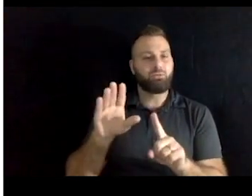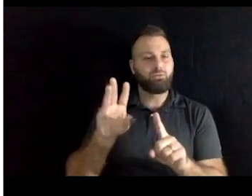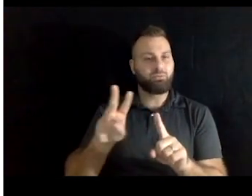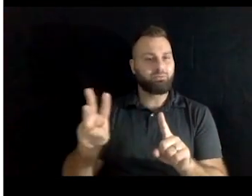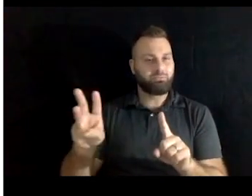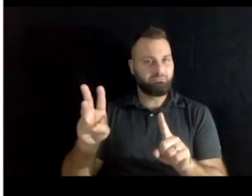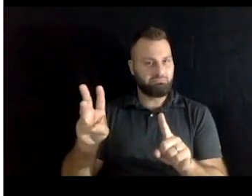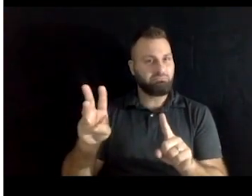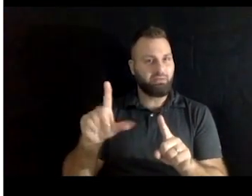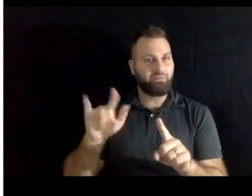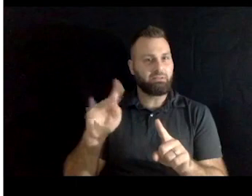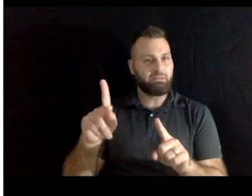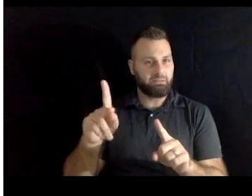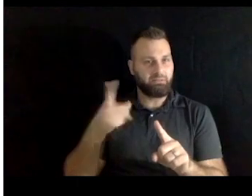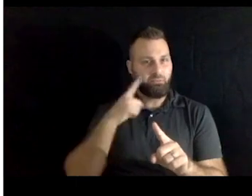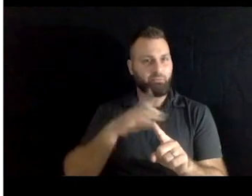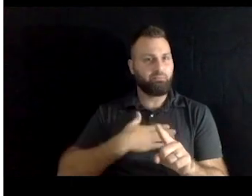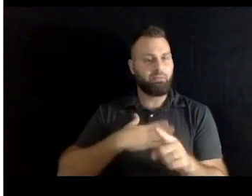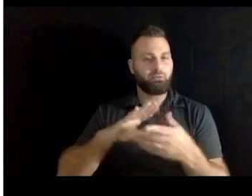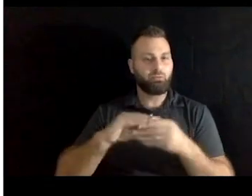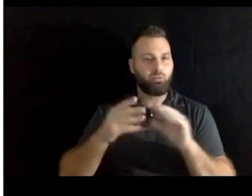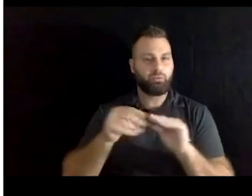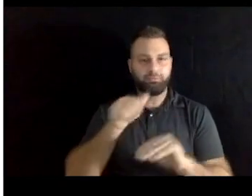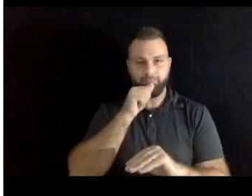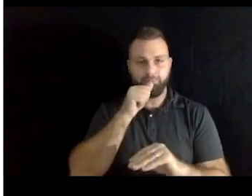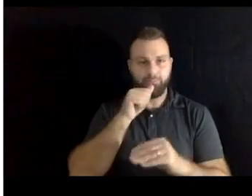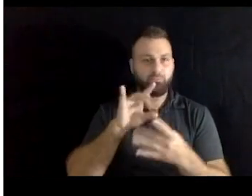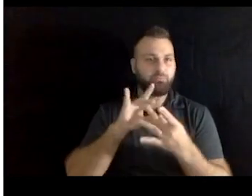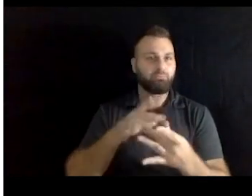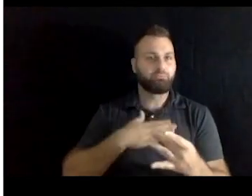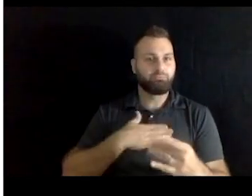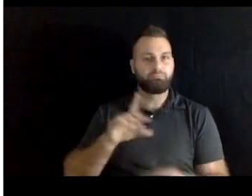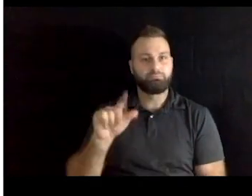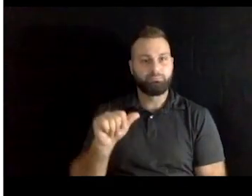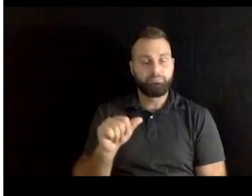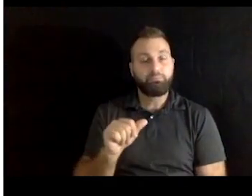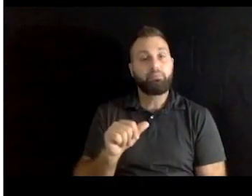So I want to thank you again for the opportunity to present to you tonight and I